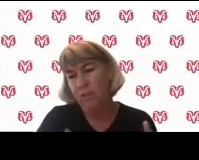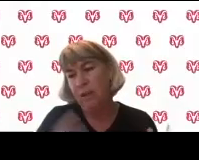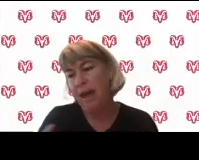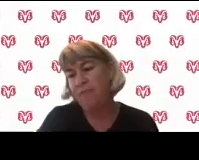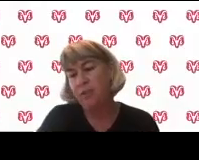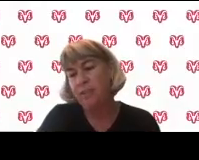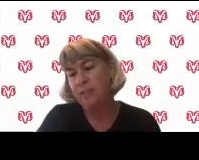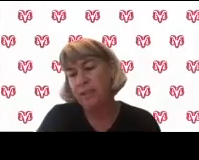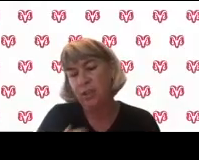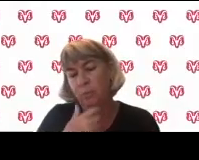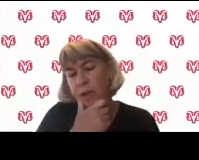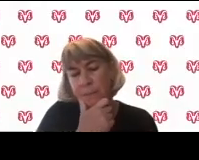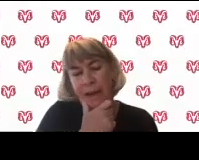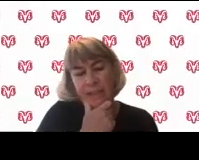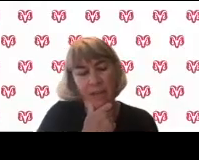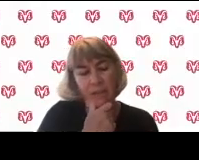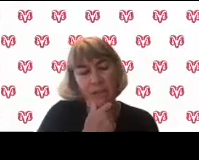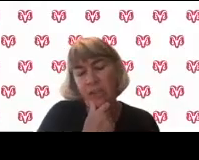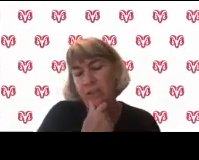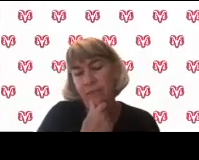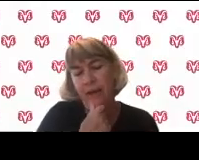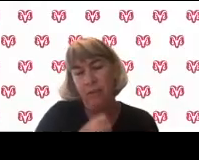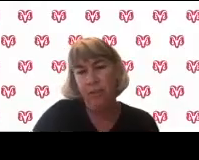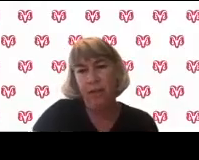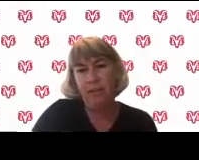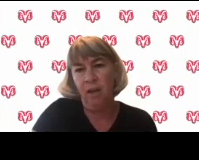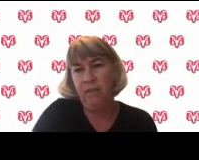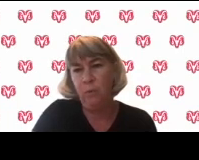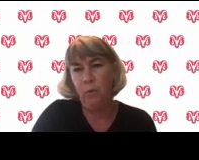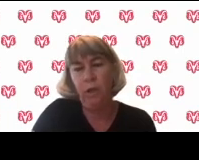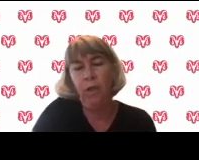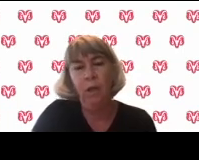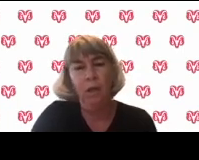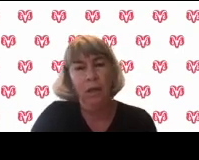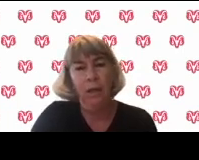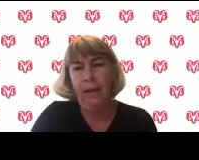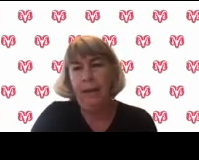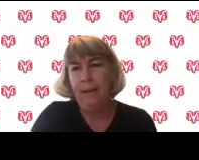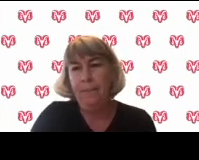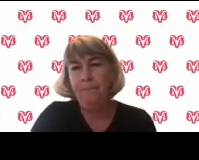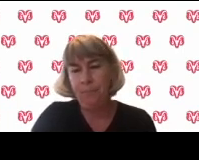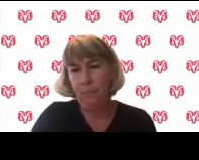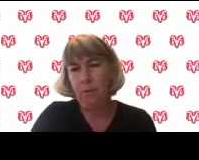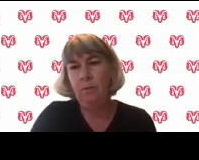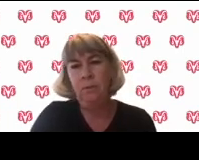And then after the discussion we'll come back together to share some final thoughts on this work. Okay,